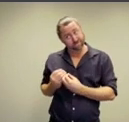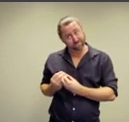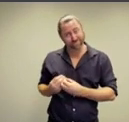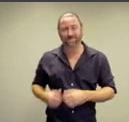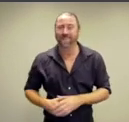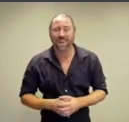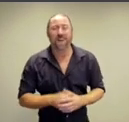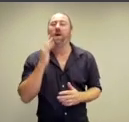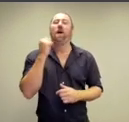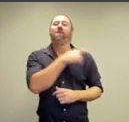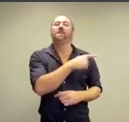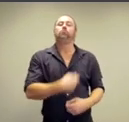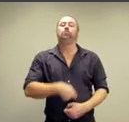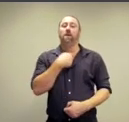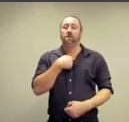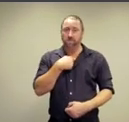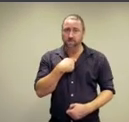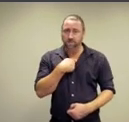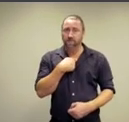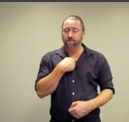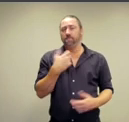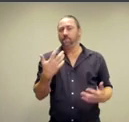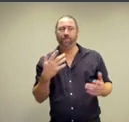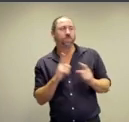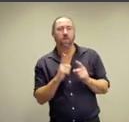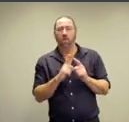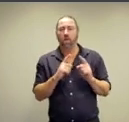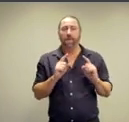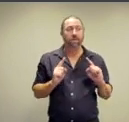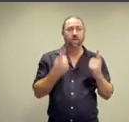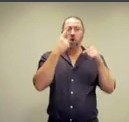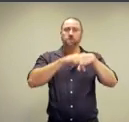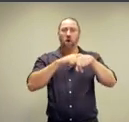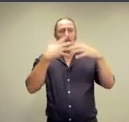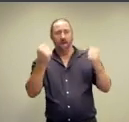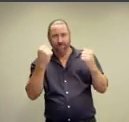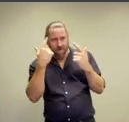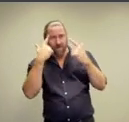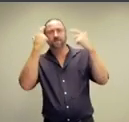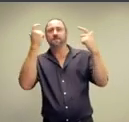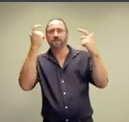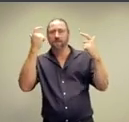moving on, what I really like about that jacket of course, is the use of,